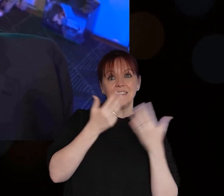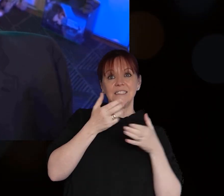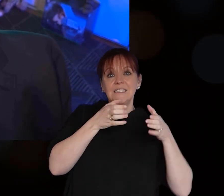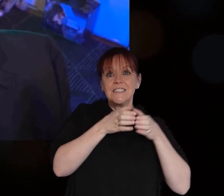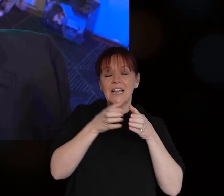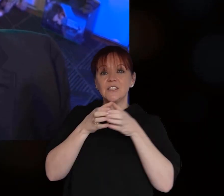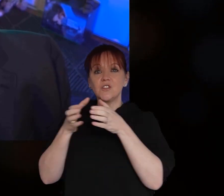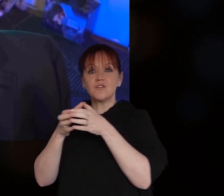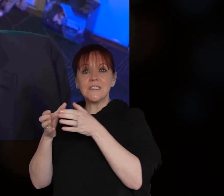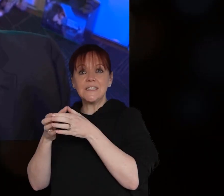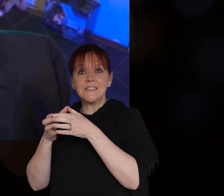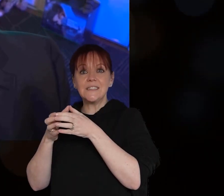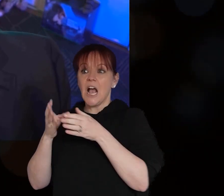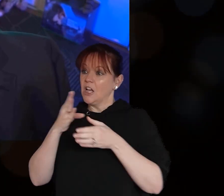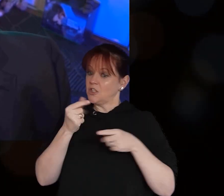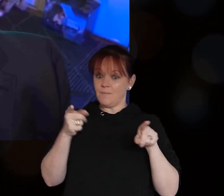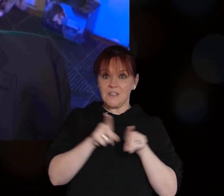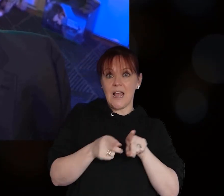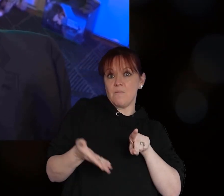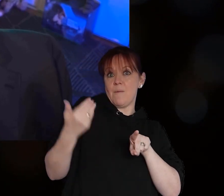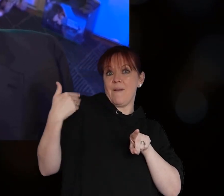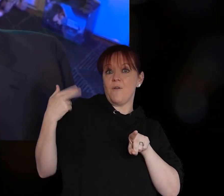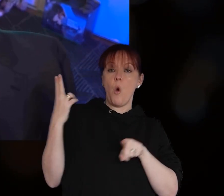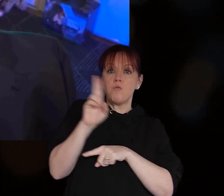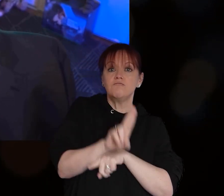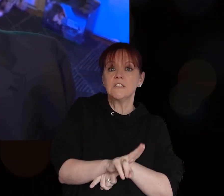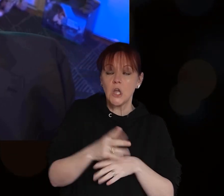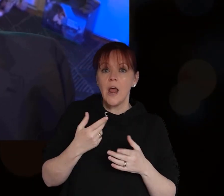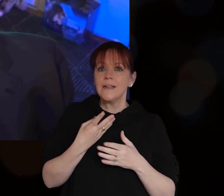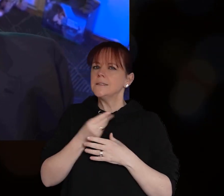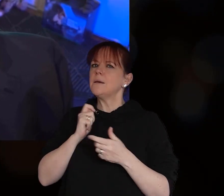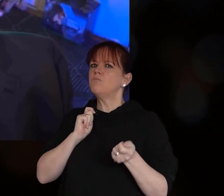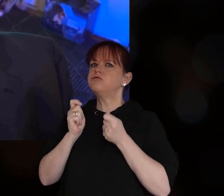They've been nominated and voted on by a combination of an expert panel of judges